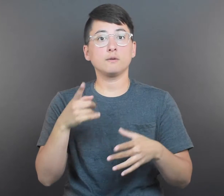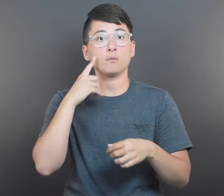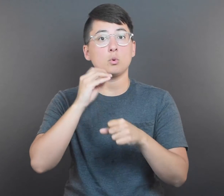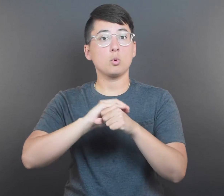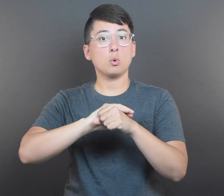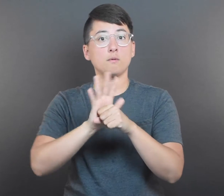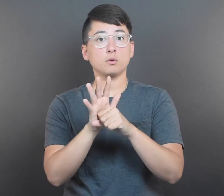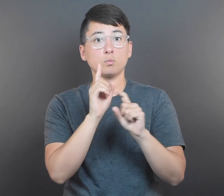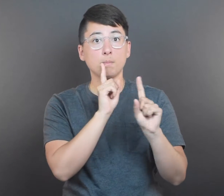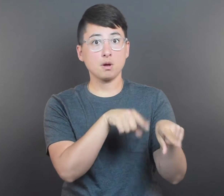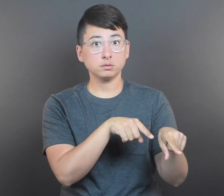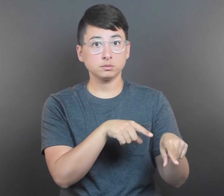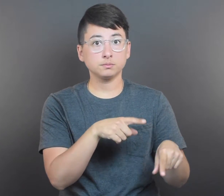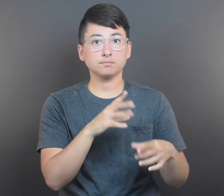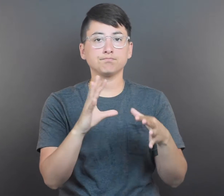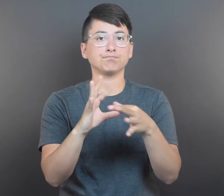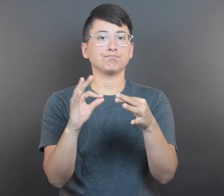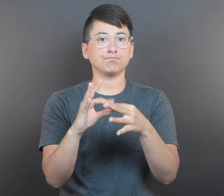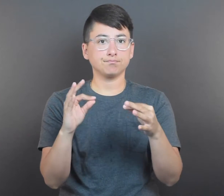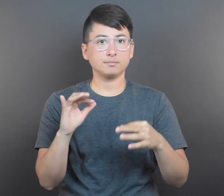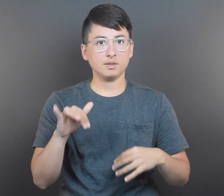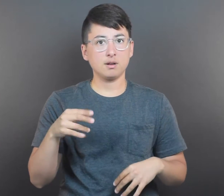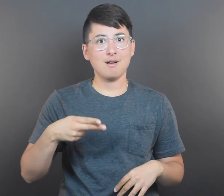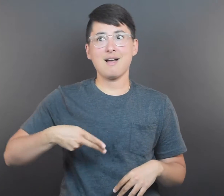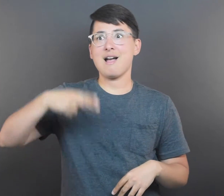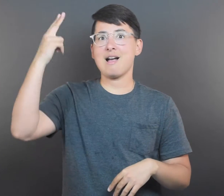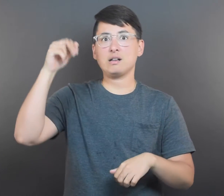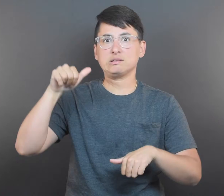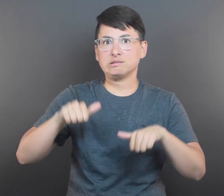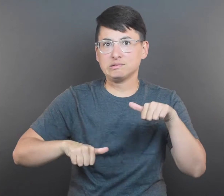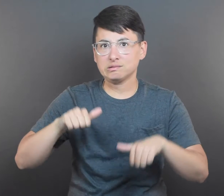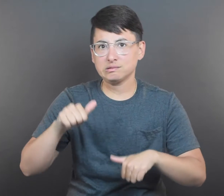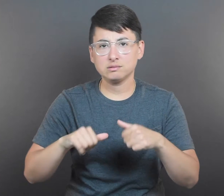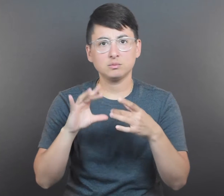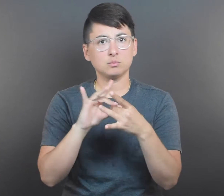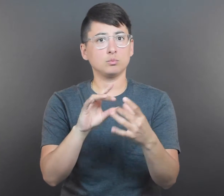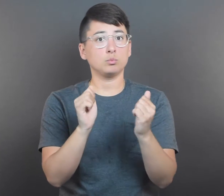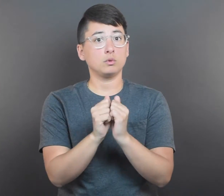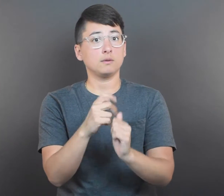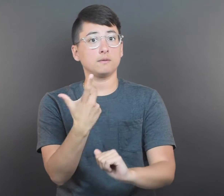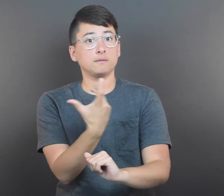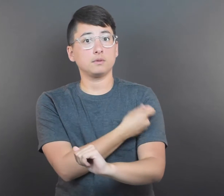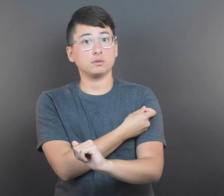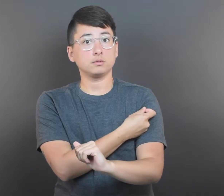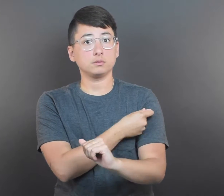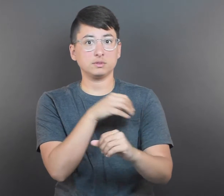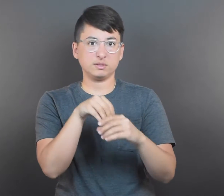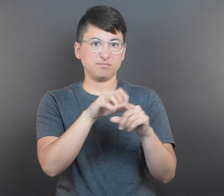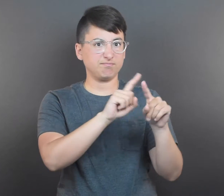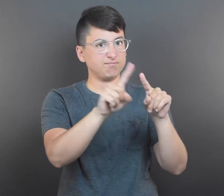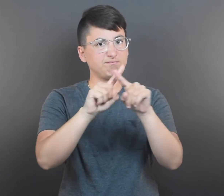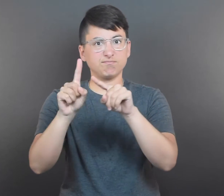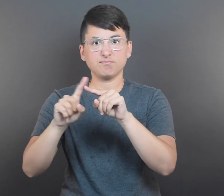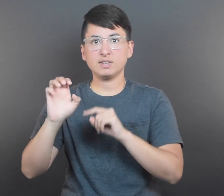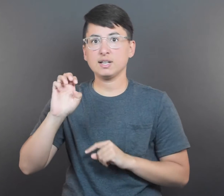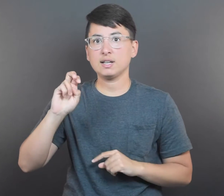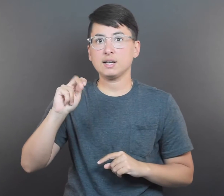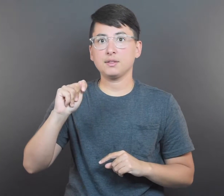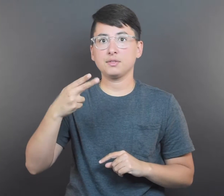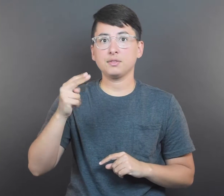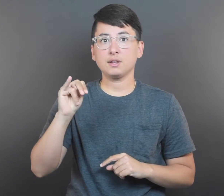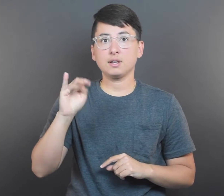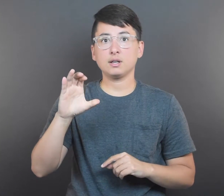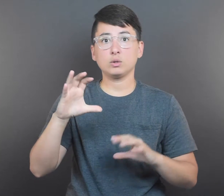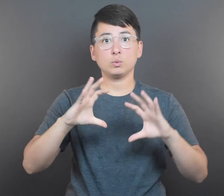Previously, the CCC organizations had rarely hosted vaccine events outside of the Metro area,